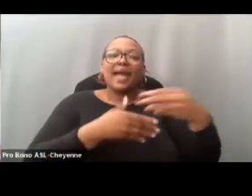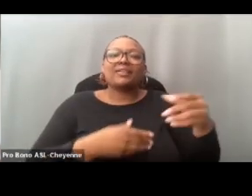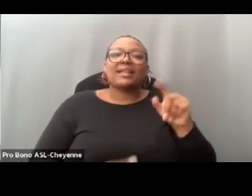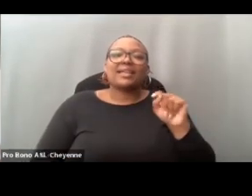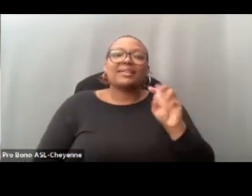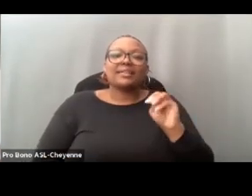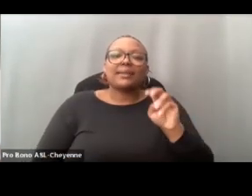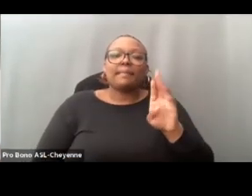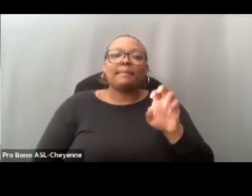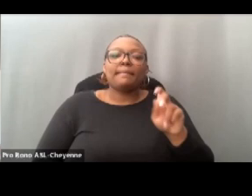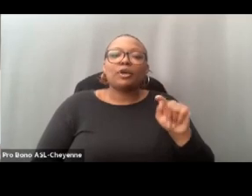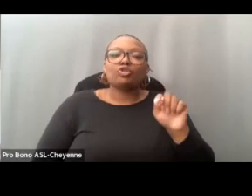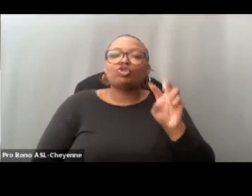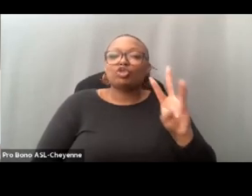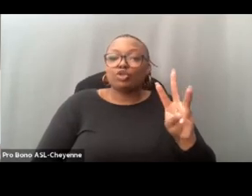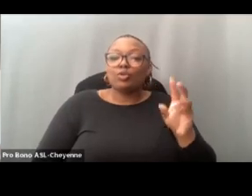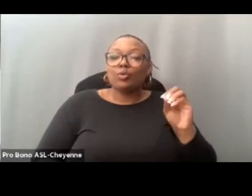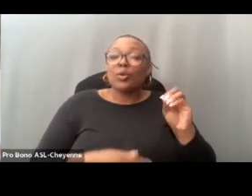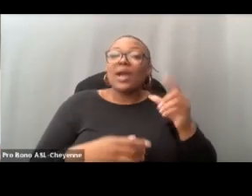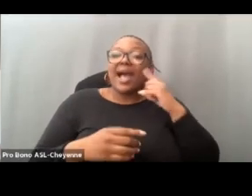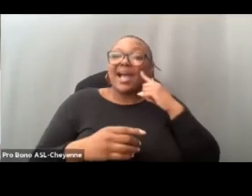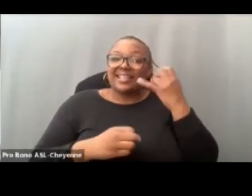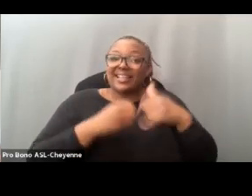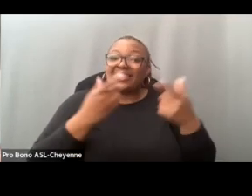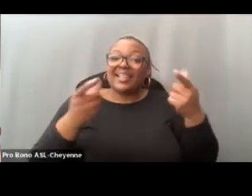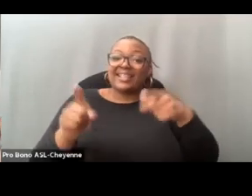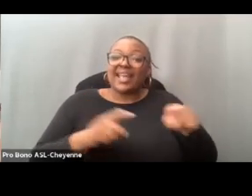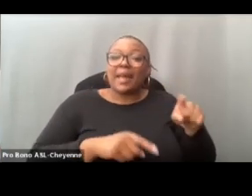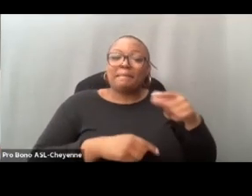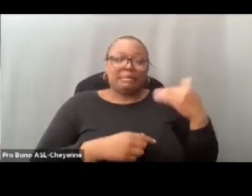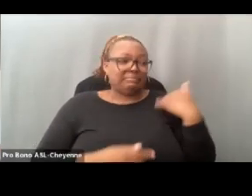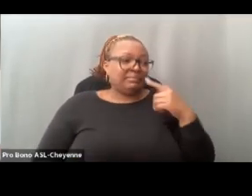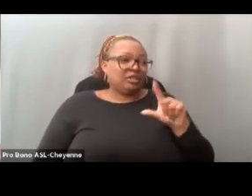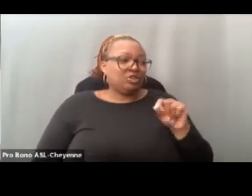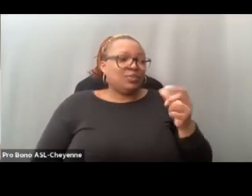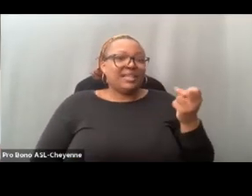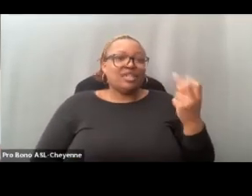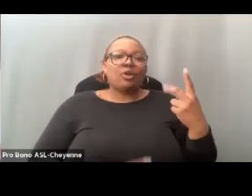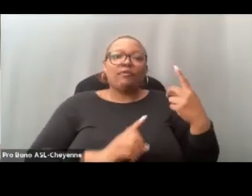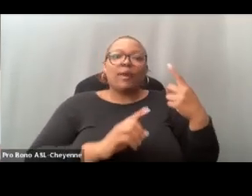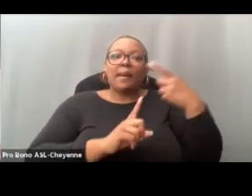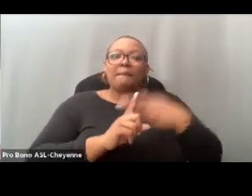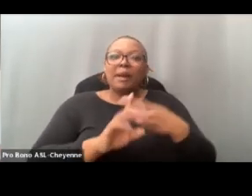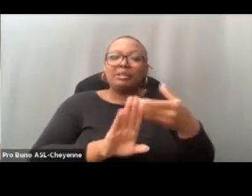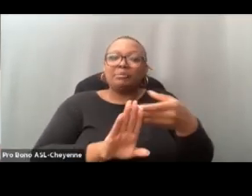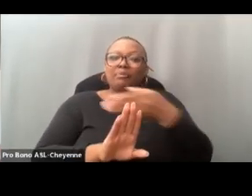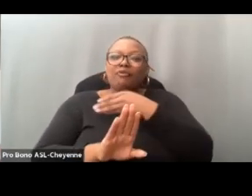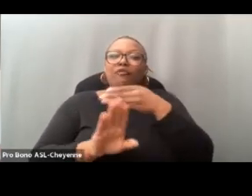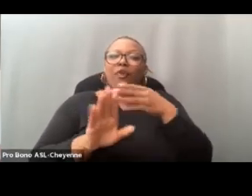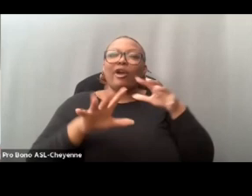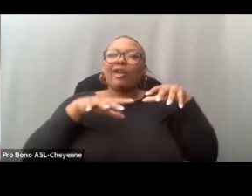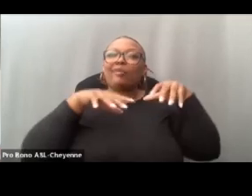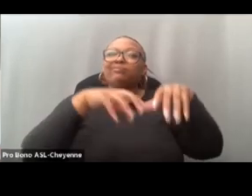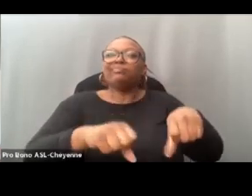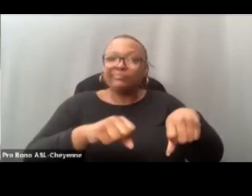And in fact, the last edition in 2012, just a month before Timbuktu was overtaken by extremists,